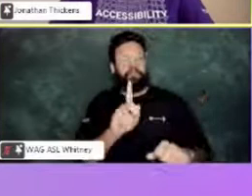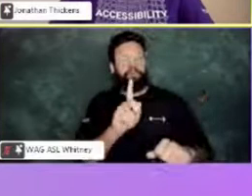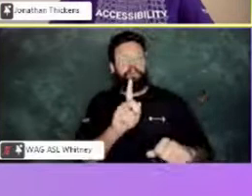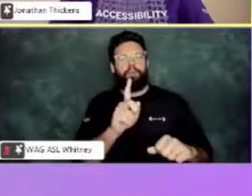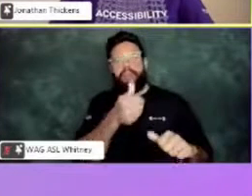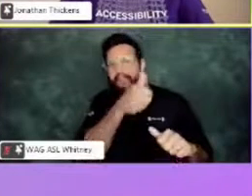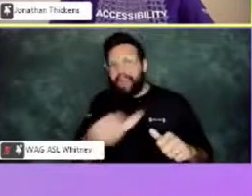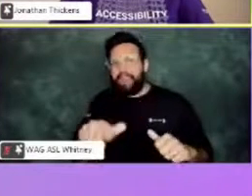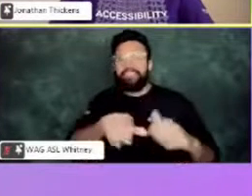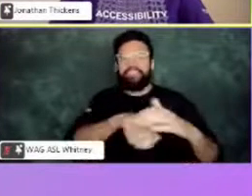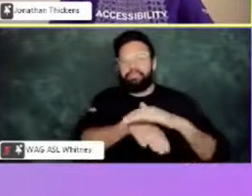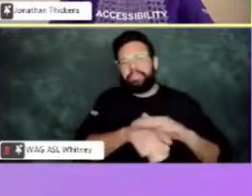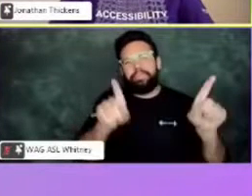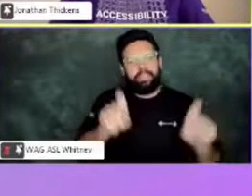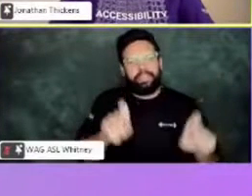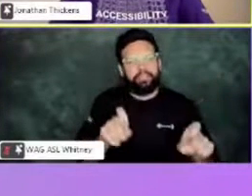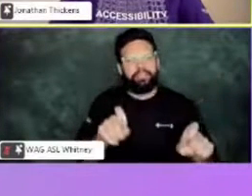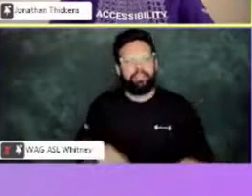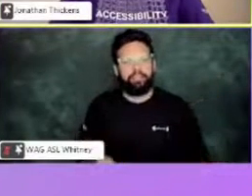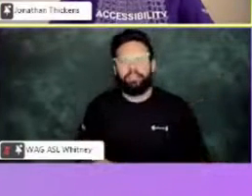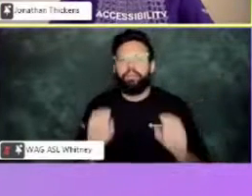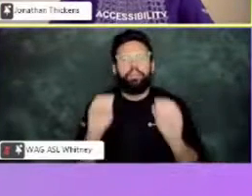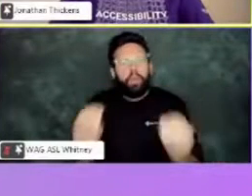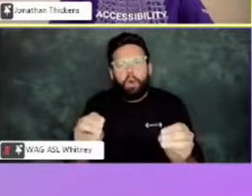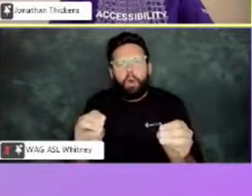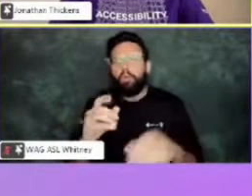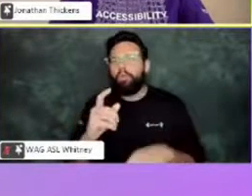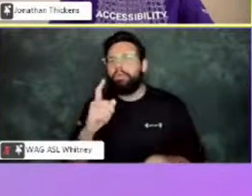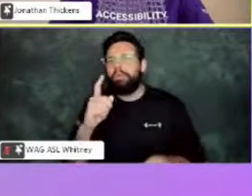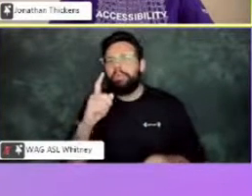which means you won't waste time fixing anything other than real accessibility issues.